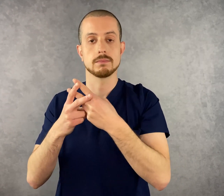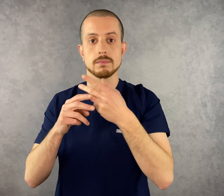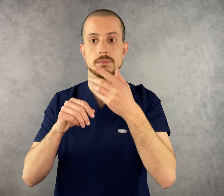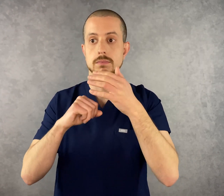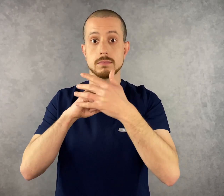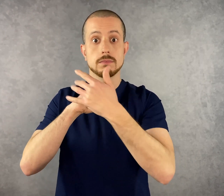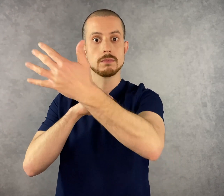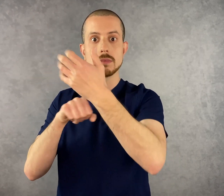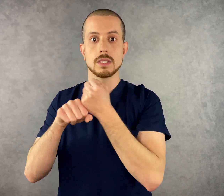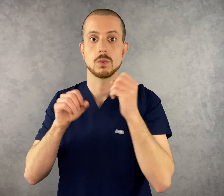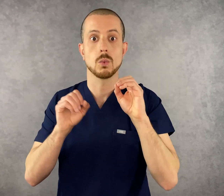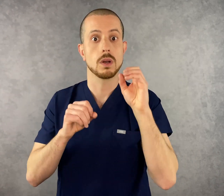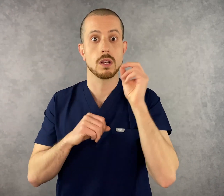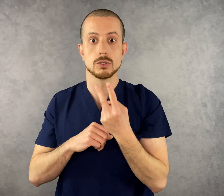blockage and oxygen deprivation.